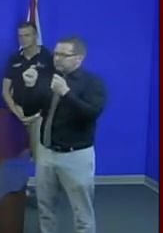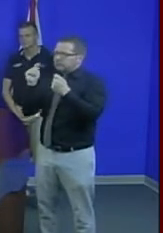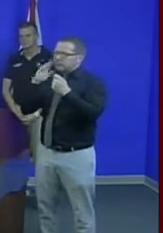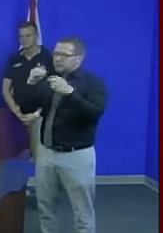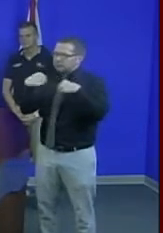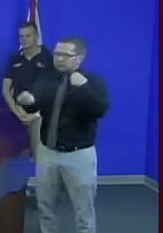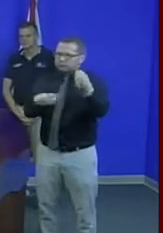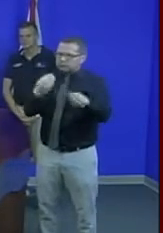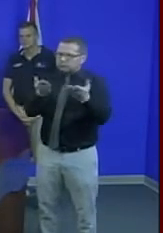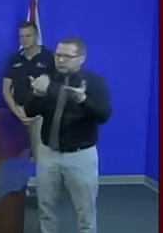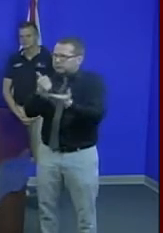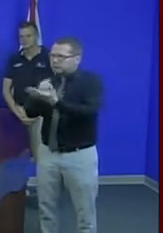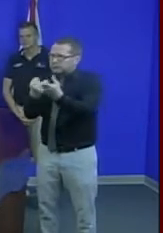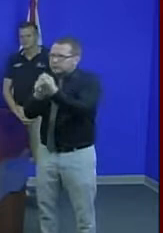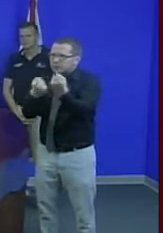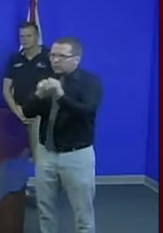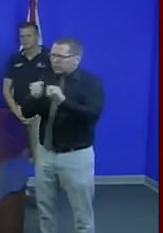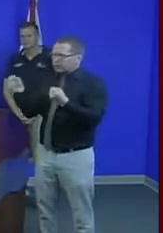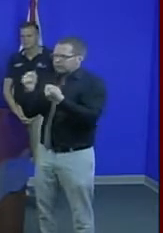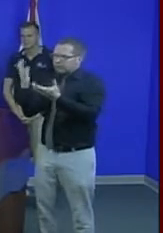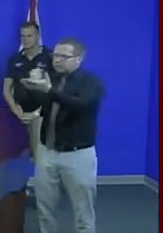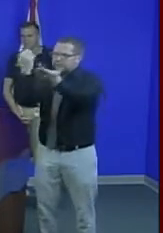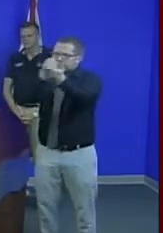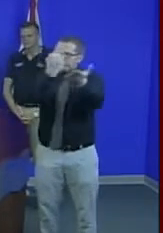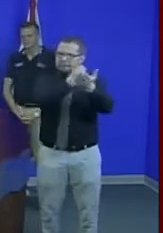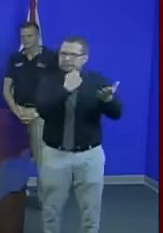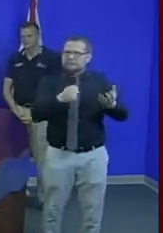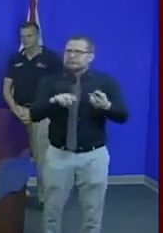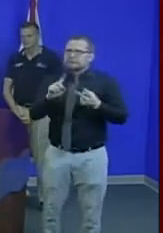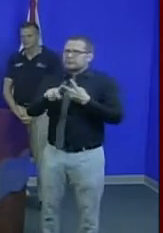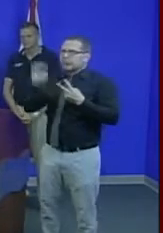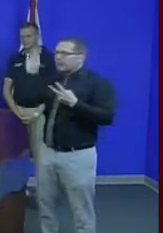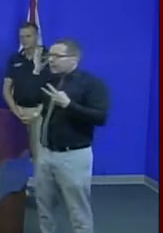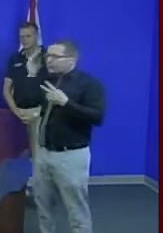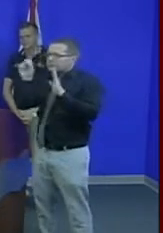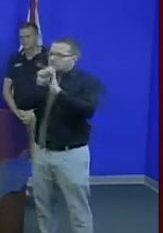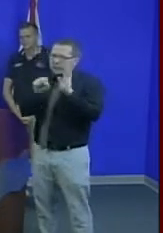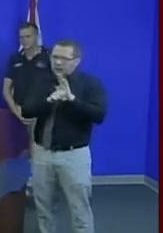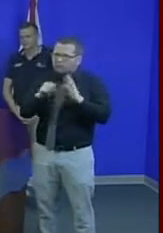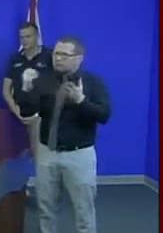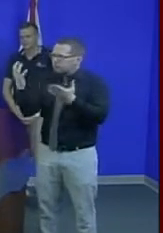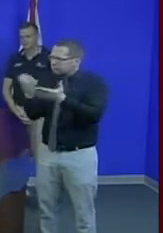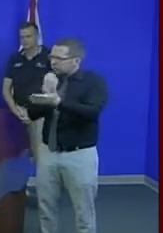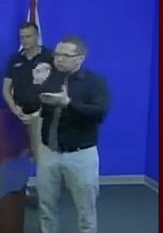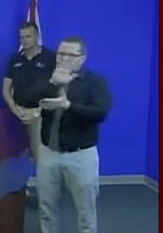THE STATE OF FLORIDA. IF WE NEED ADDITIONAL RESOURCES FROM THE STATE OR THE FEDERAL